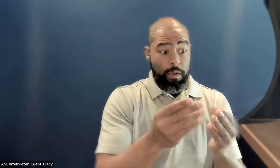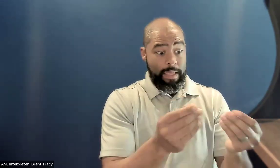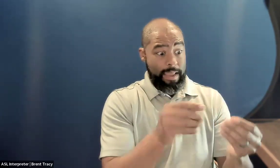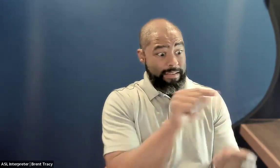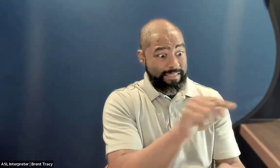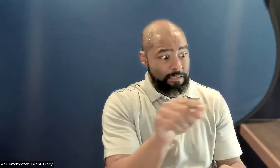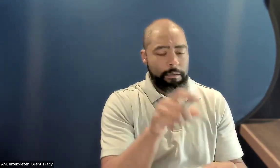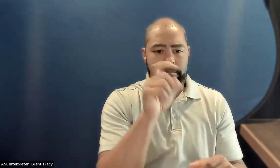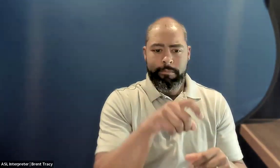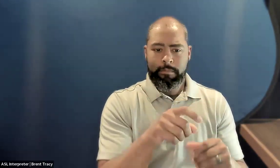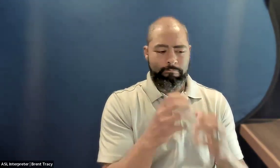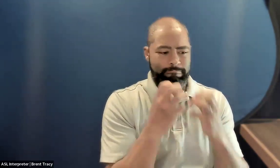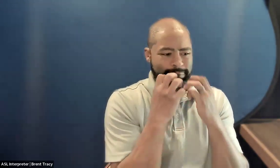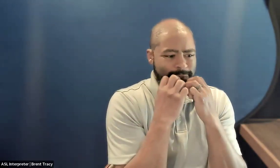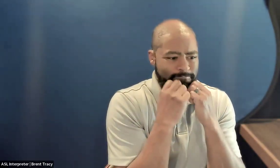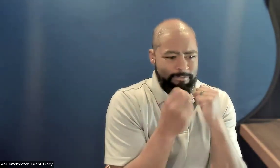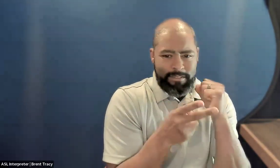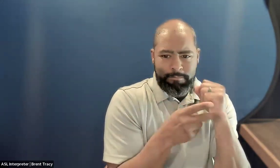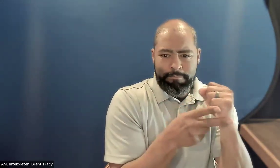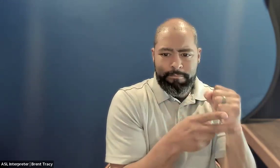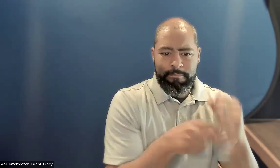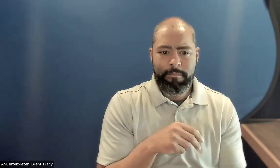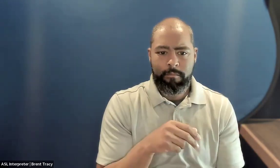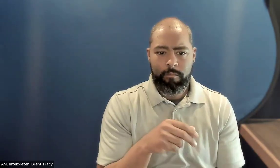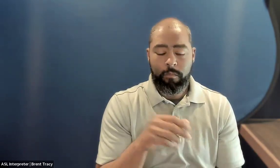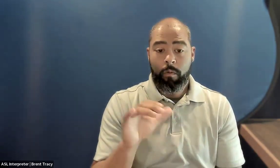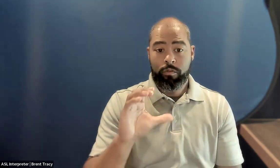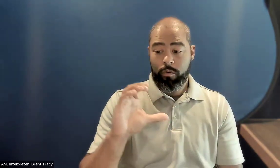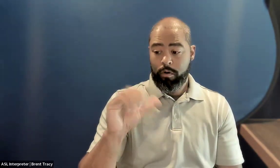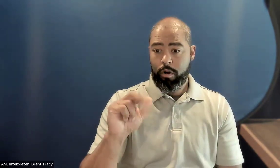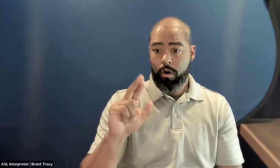carbon storage potential in natural and working lands as a